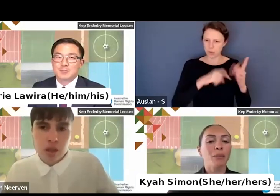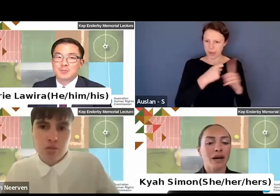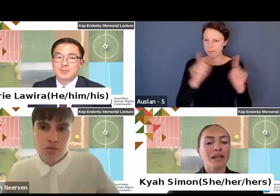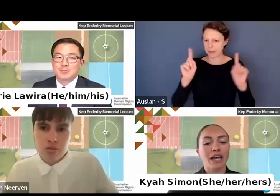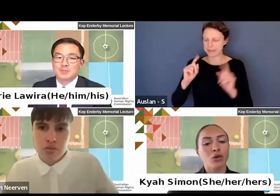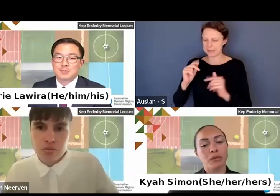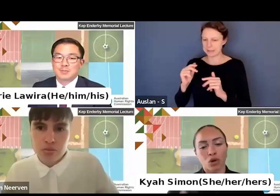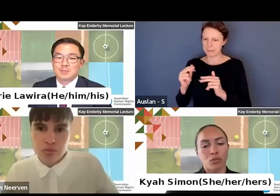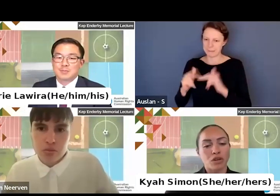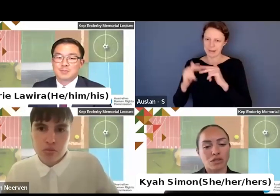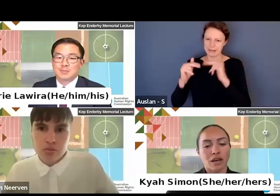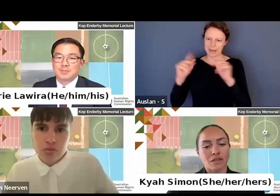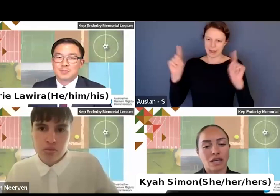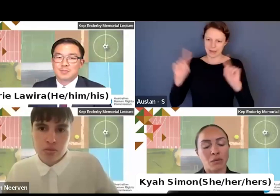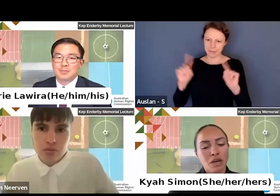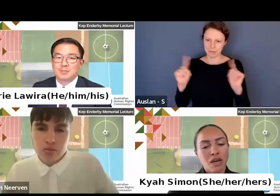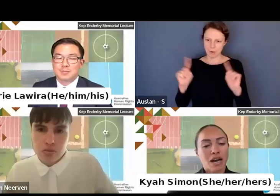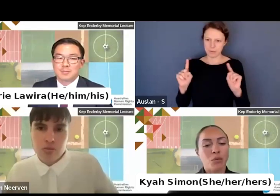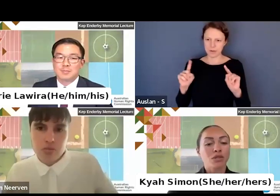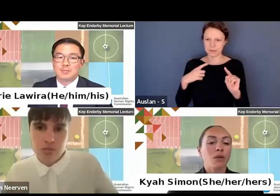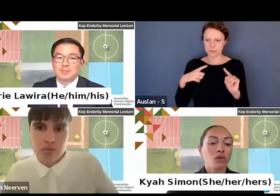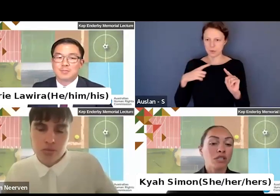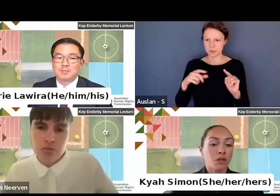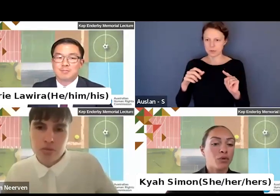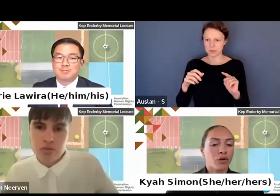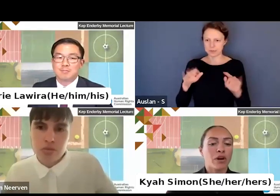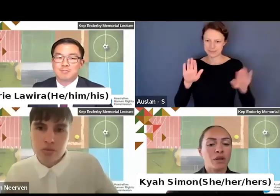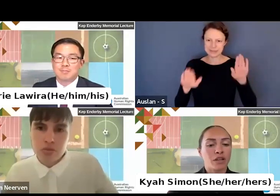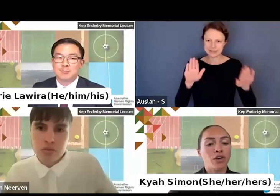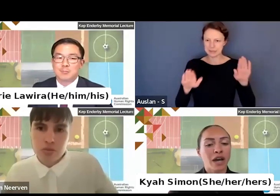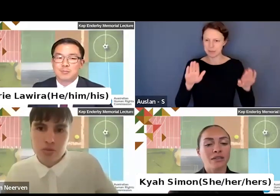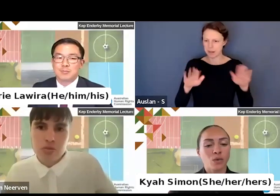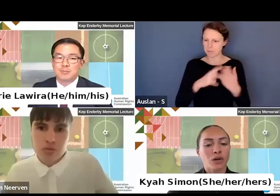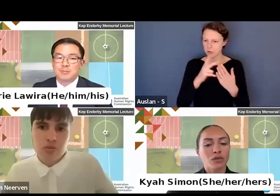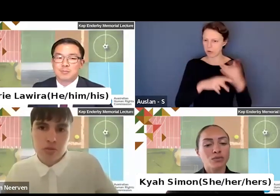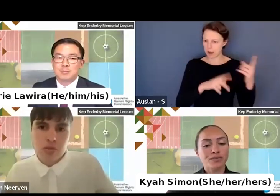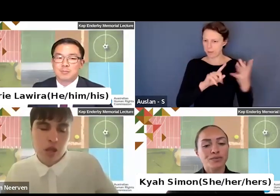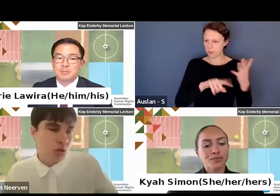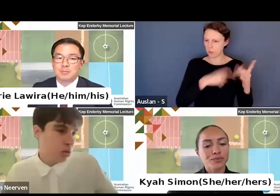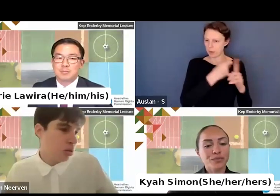But yeah, it'll be modeled because they have the same or somewhat similar program in the UK as well. Yeah. Cool.